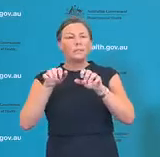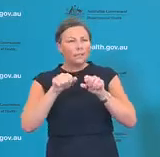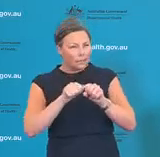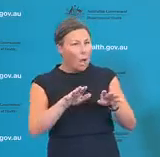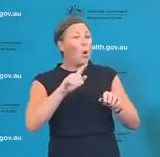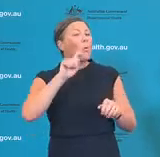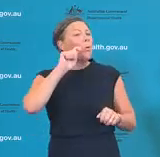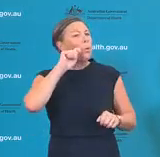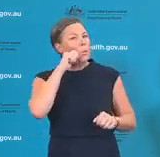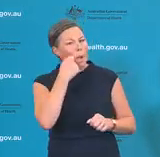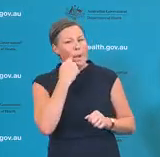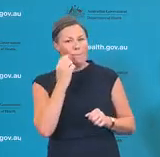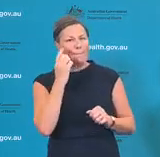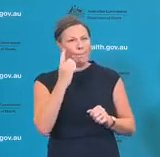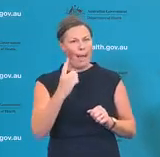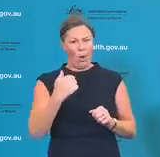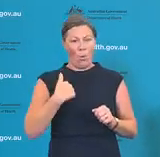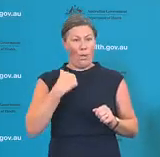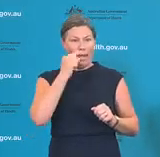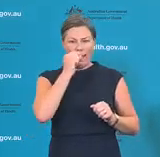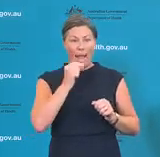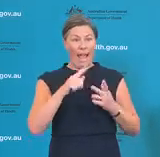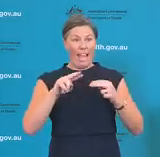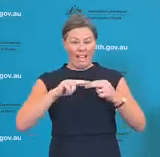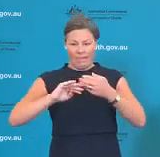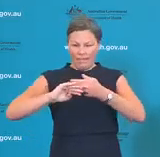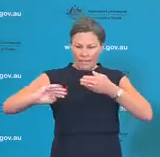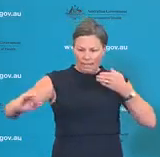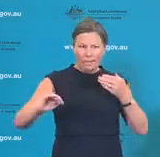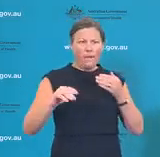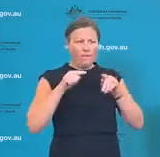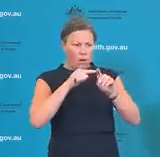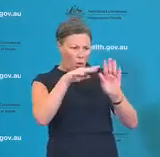capacity to get to those quickly, to deal with them quickly, but not see it